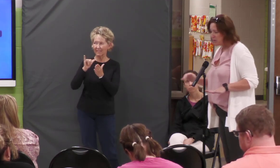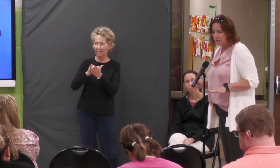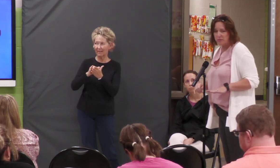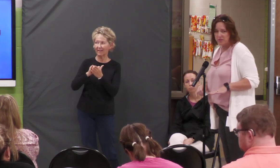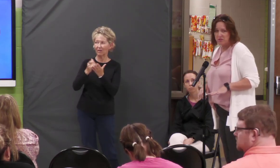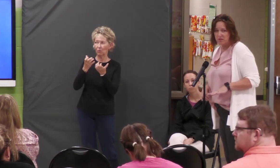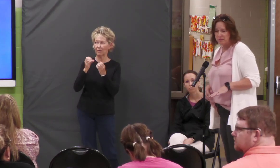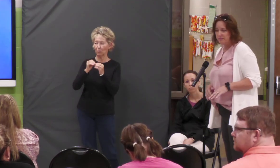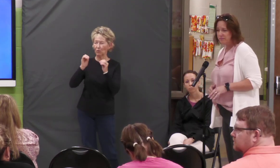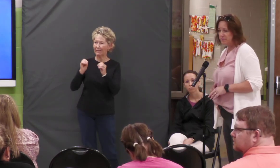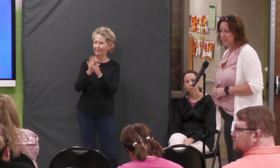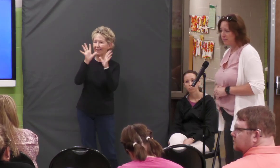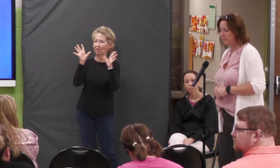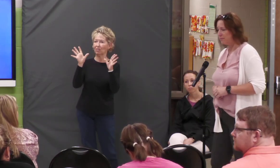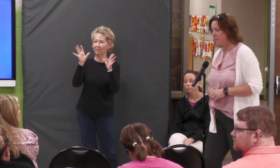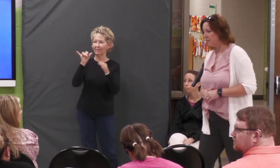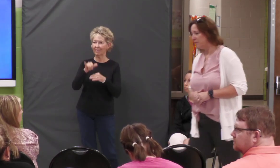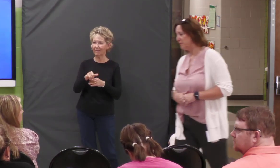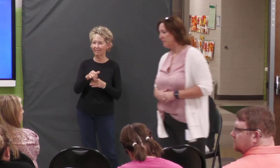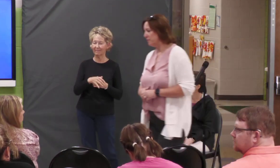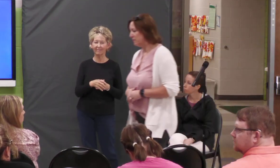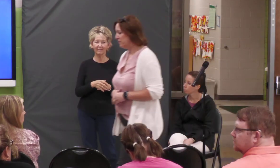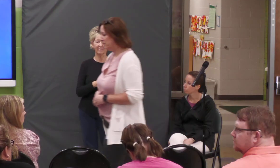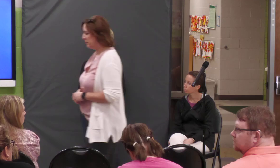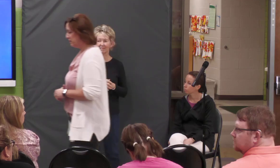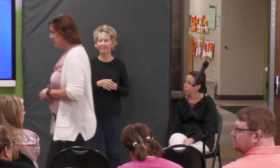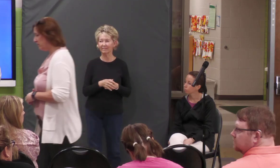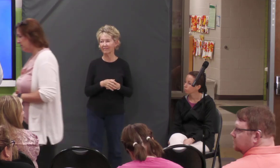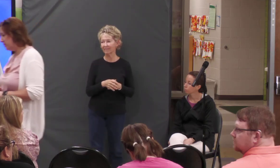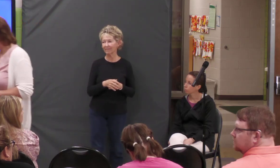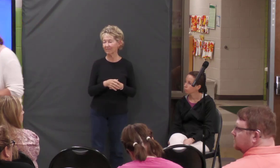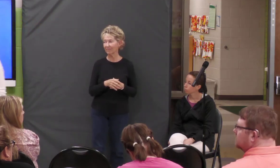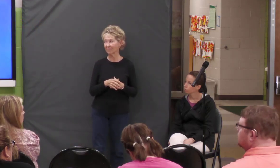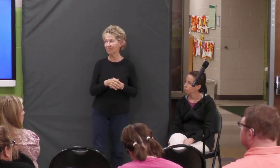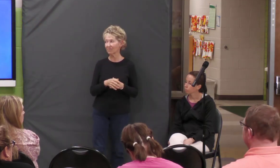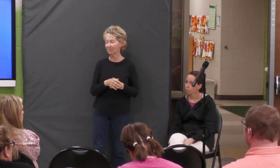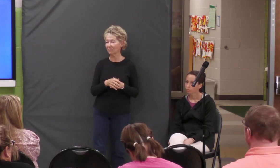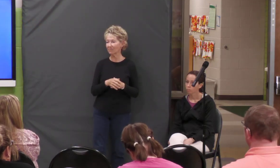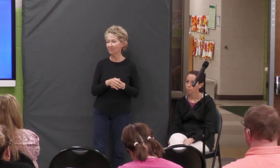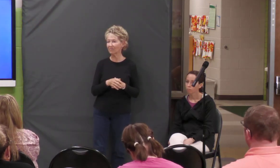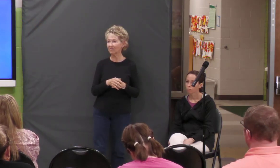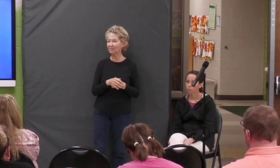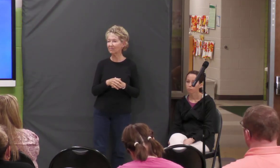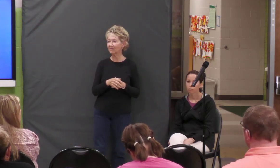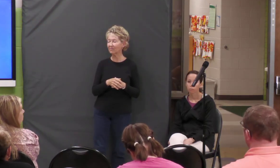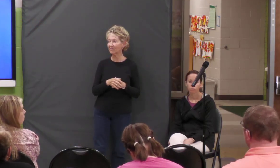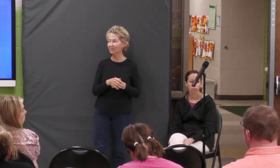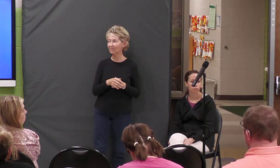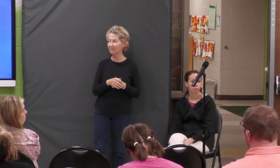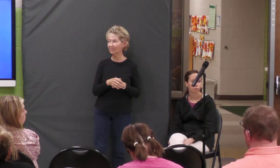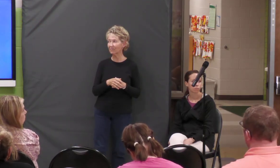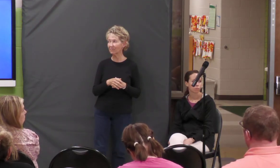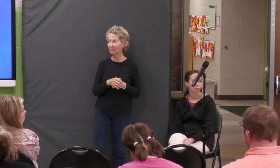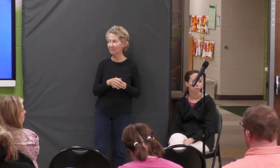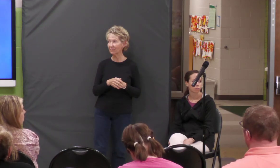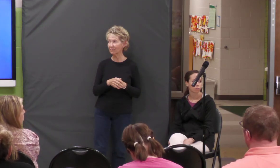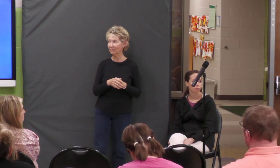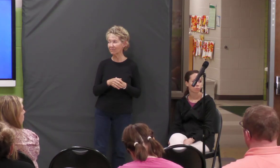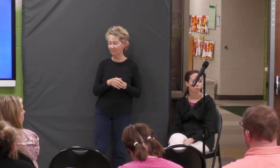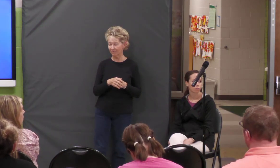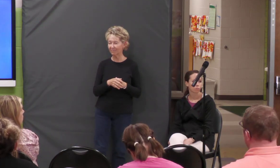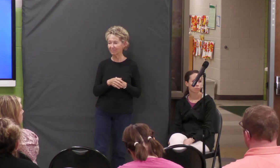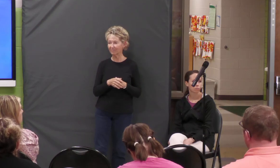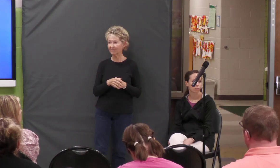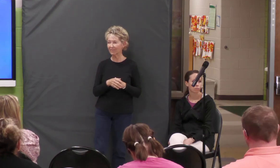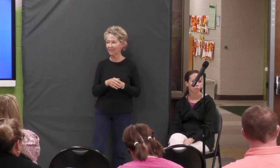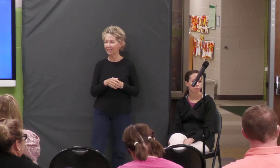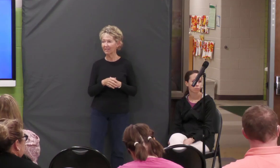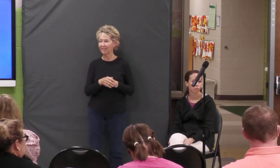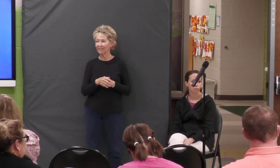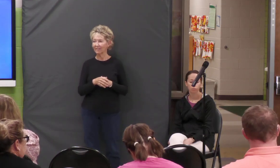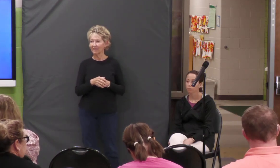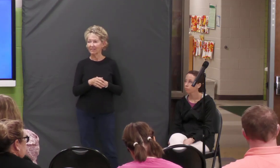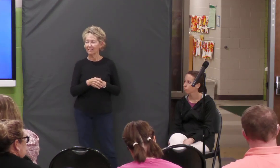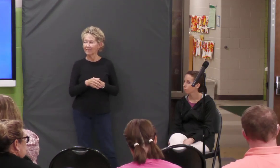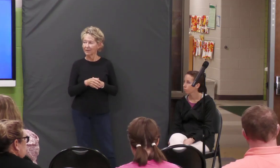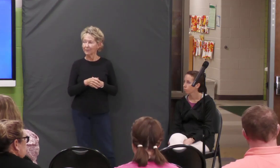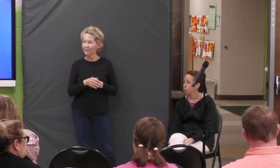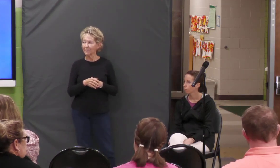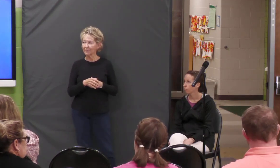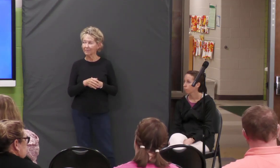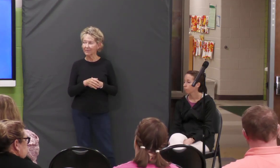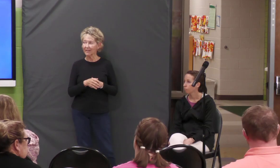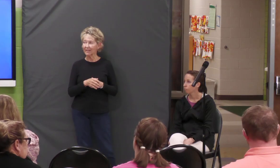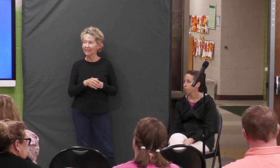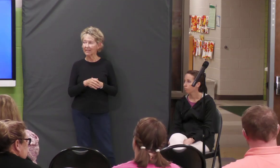more yeah and that's why you know the questions come up before and I was a little slow getting